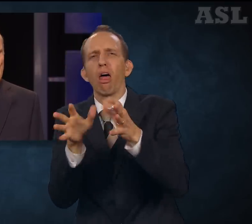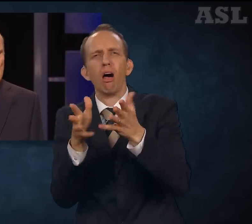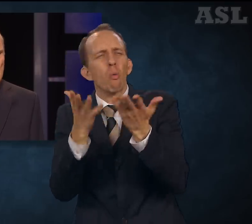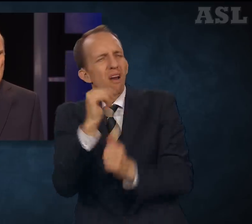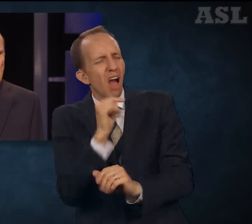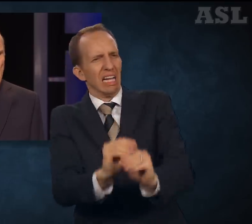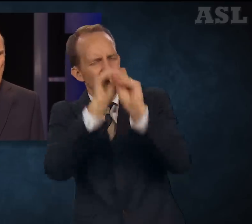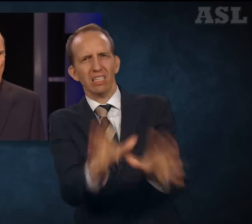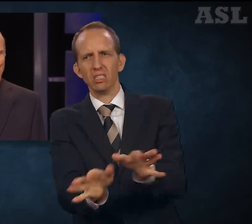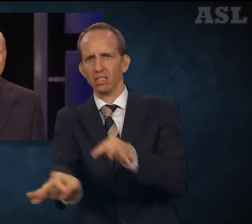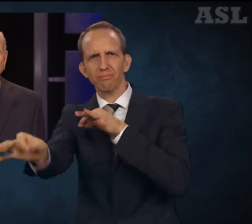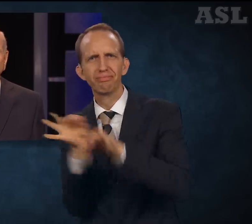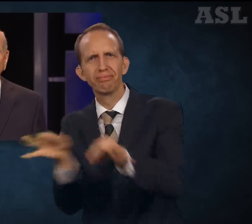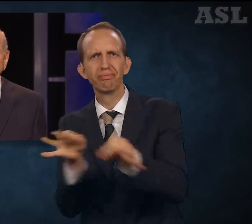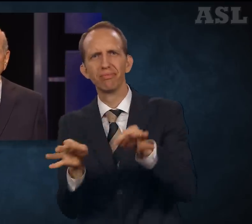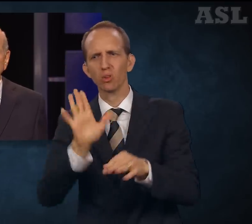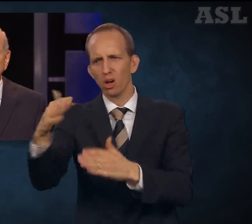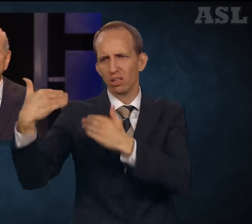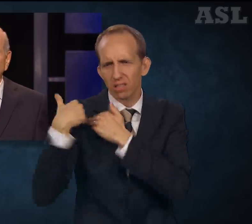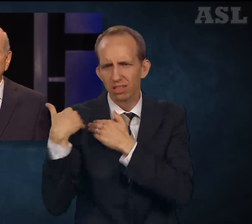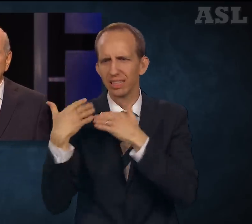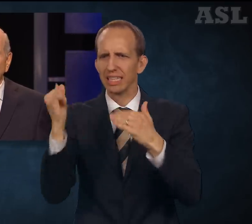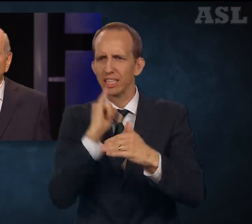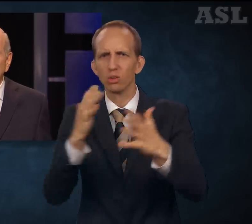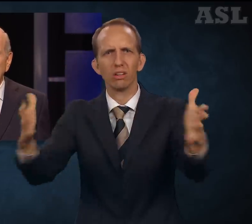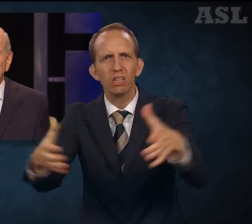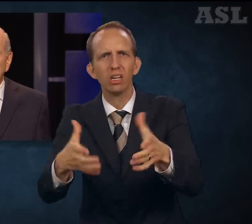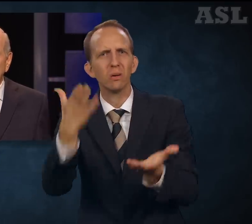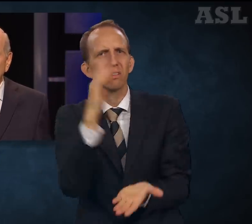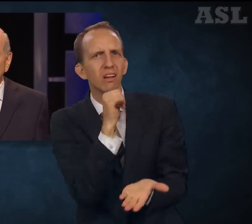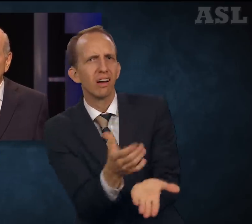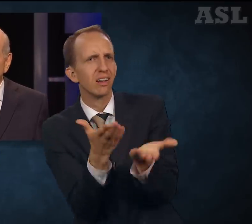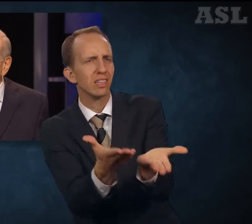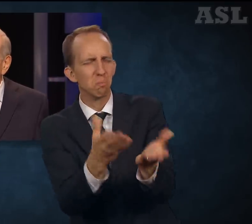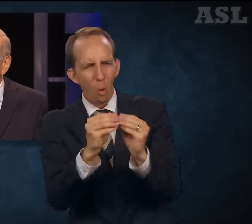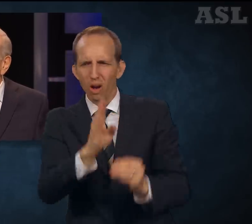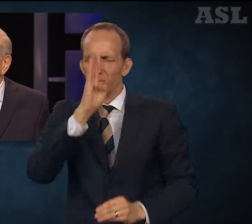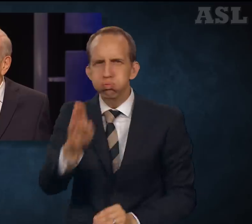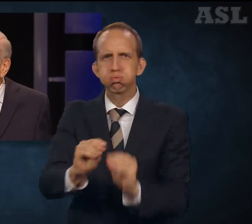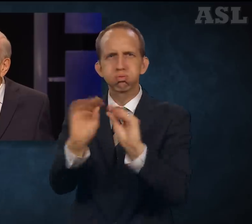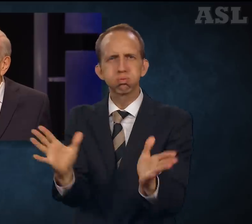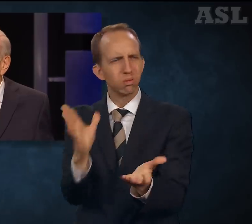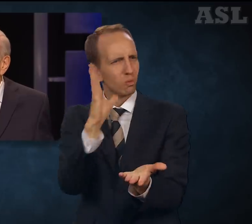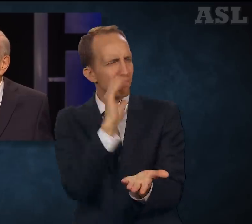ISRAEL?